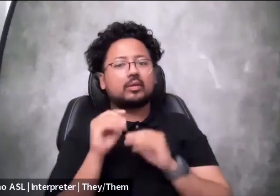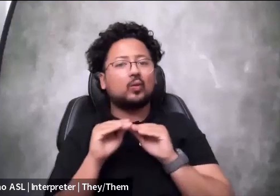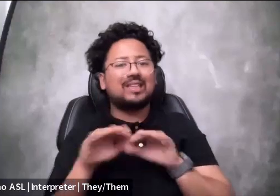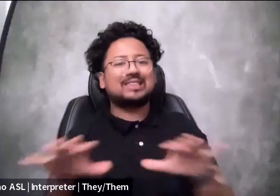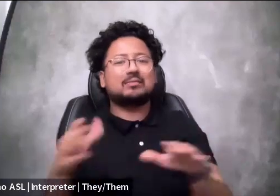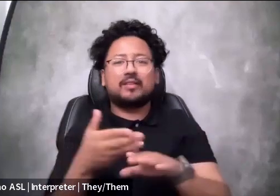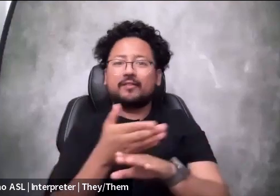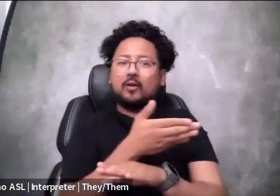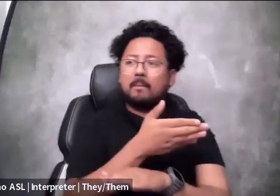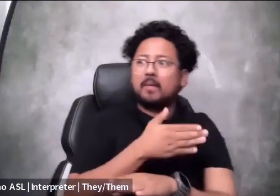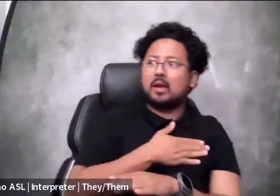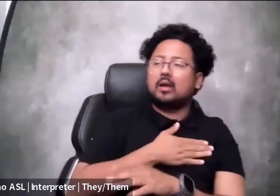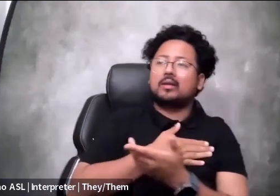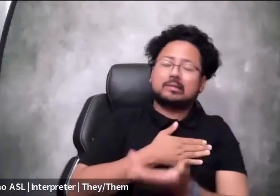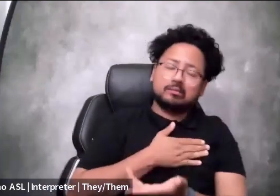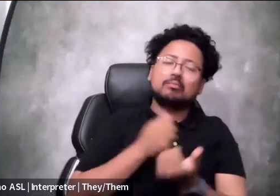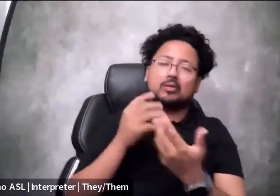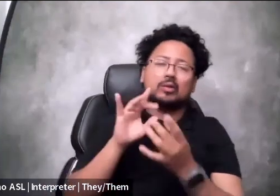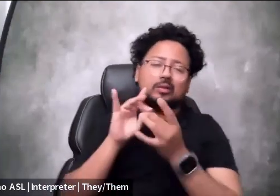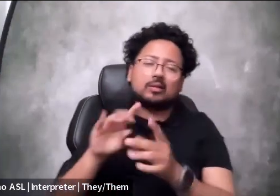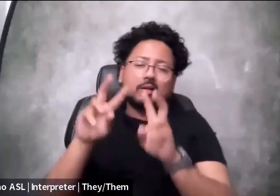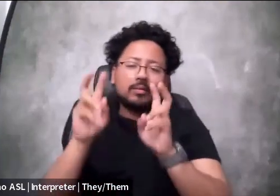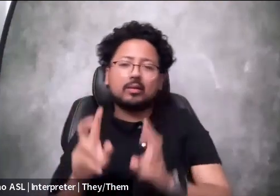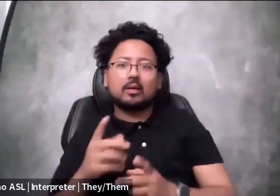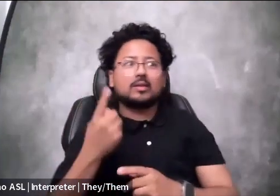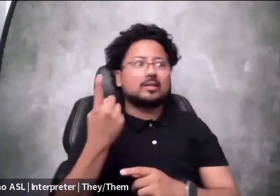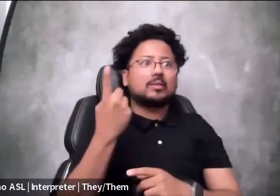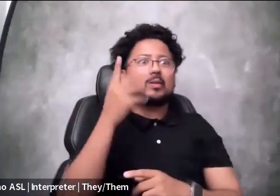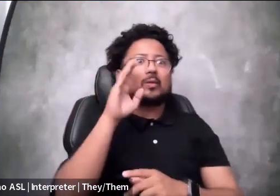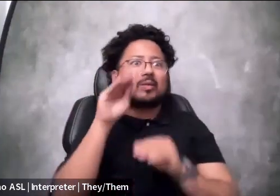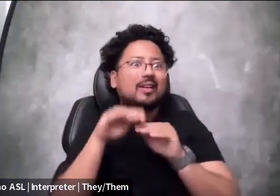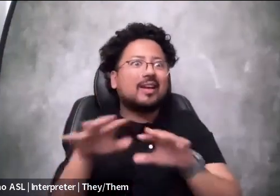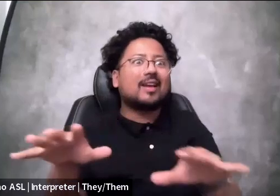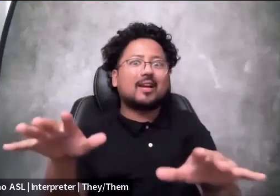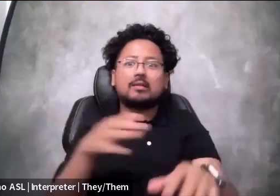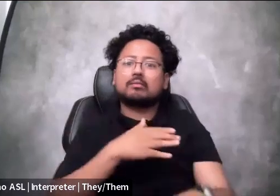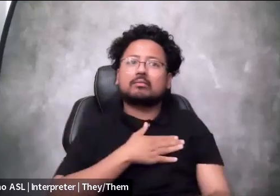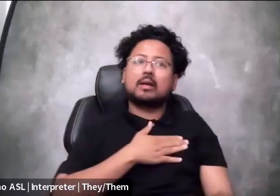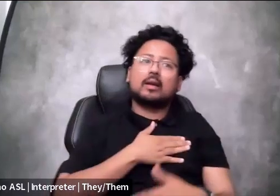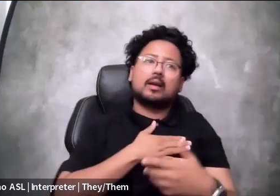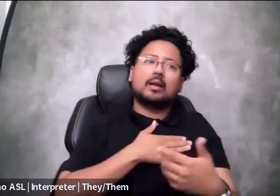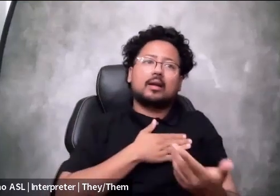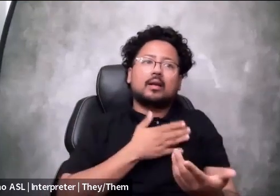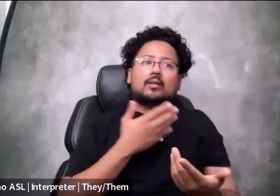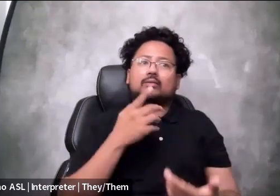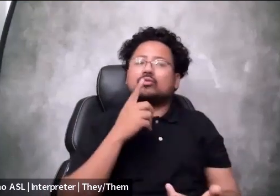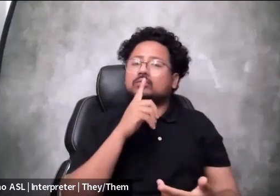So it was like all of the places going, oh, something's coming, something's coming. And my agent, who's a fabulous fat queer person,